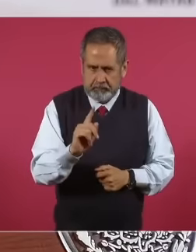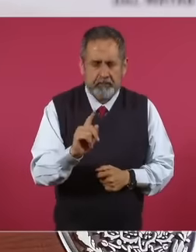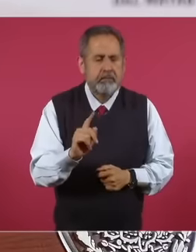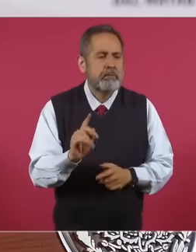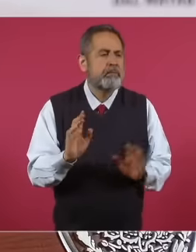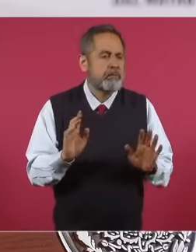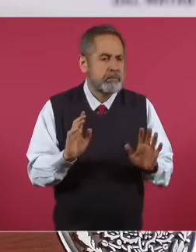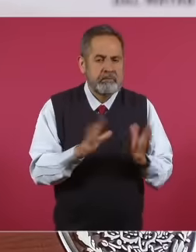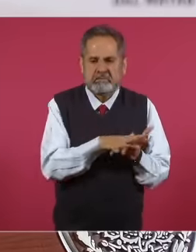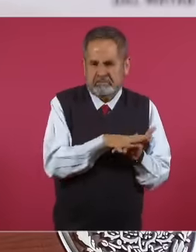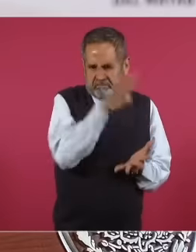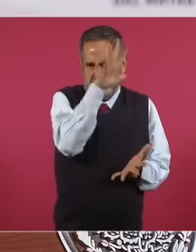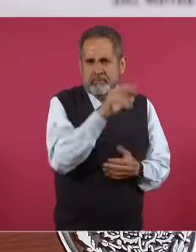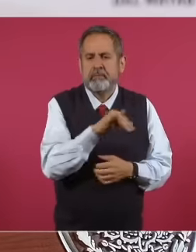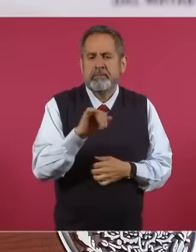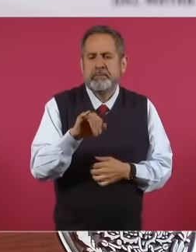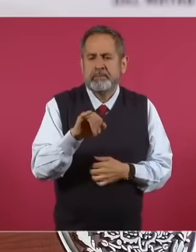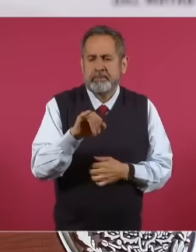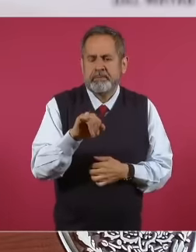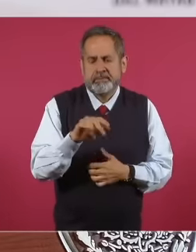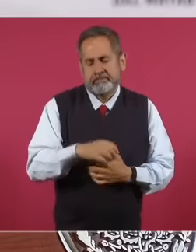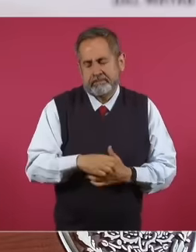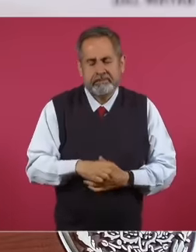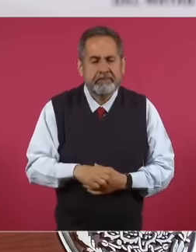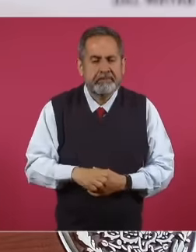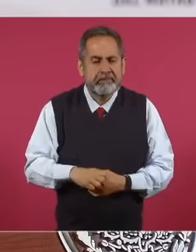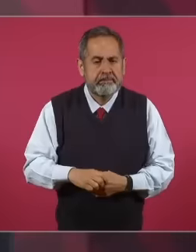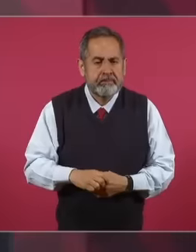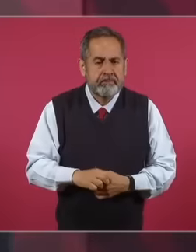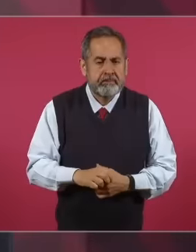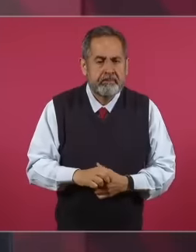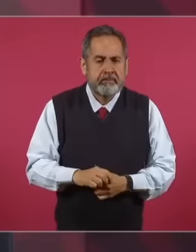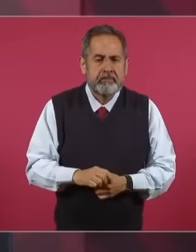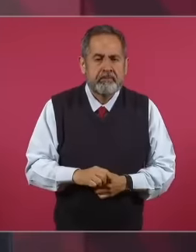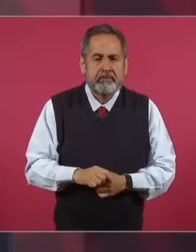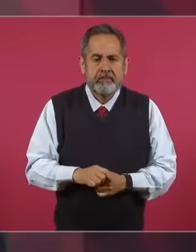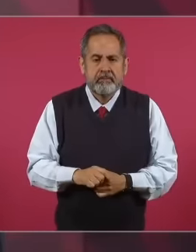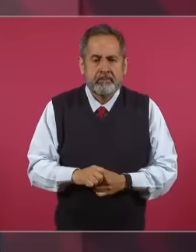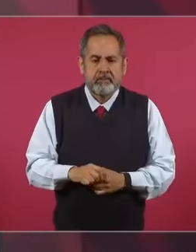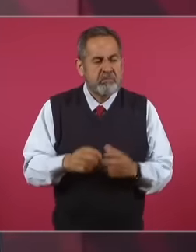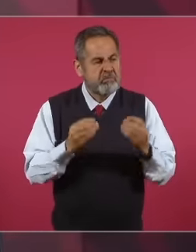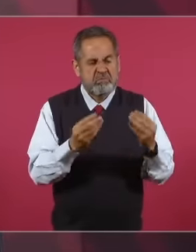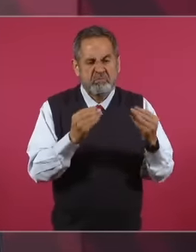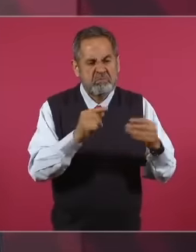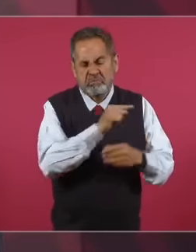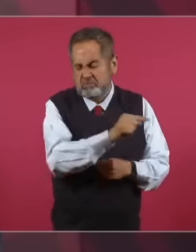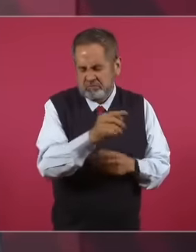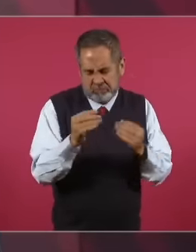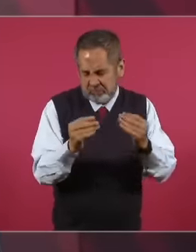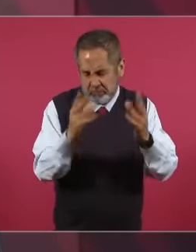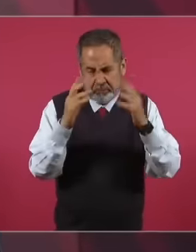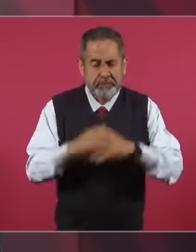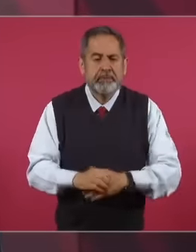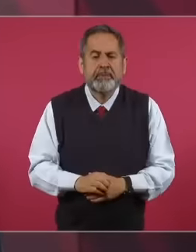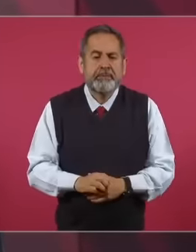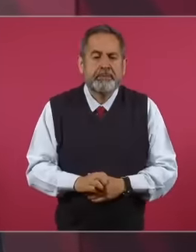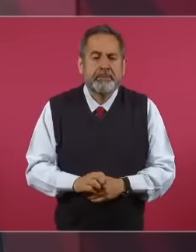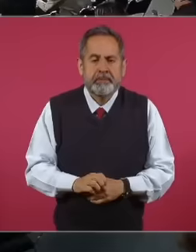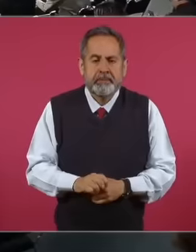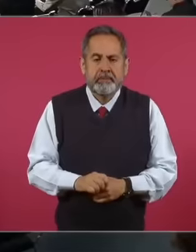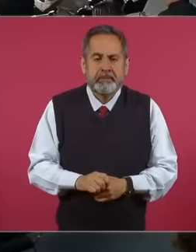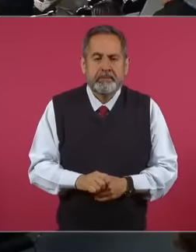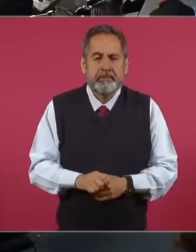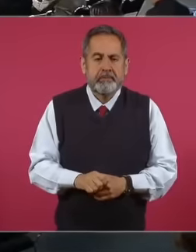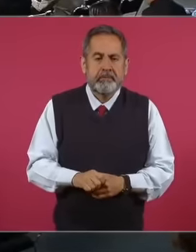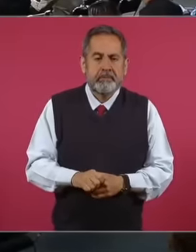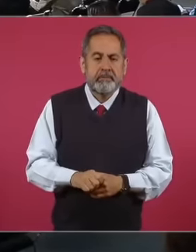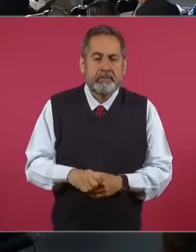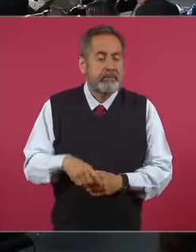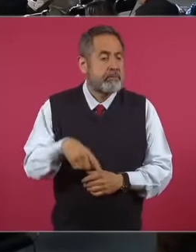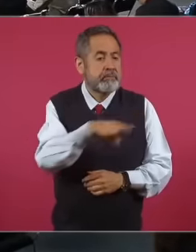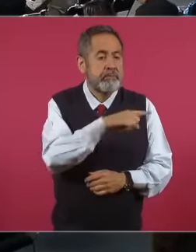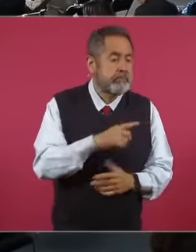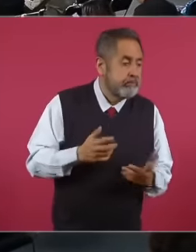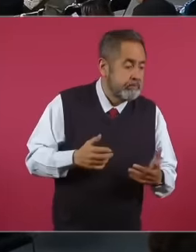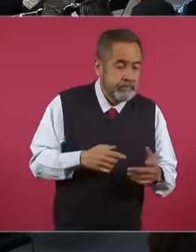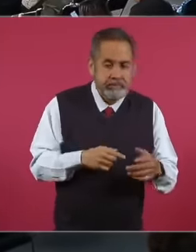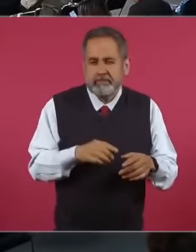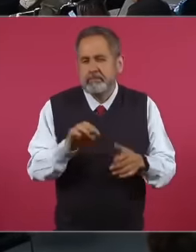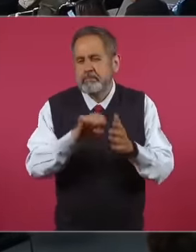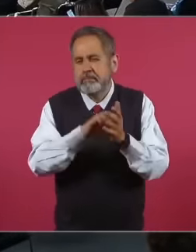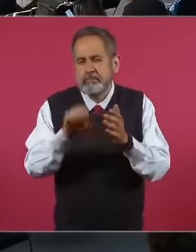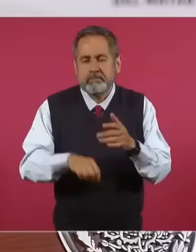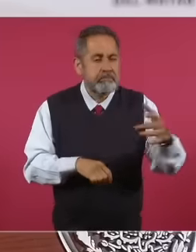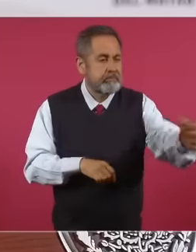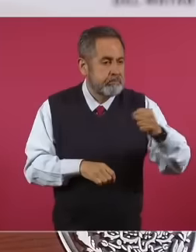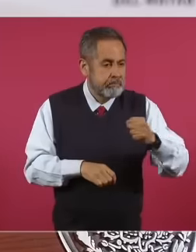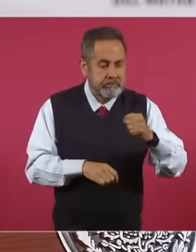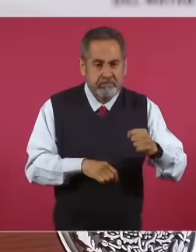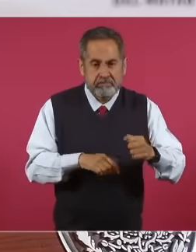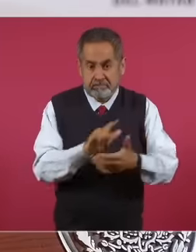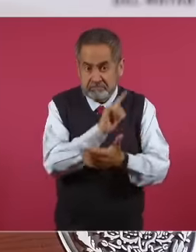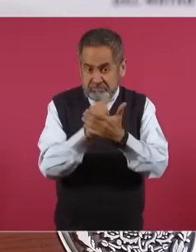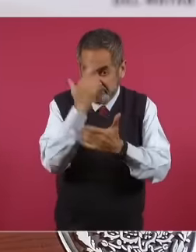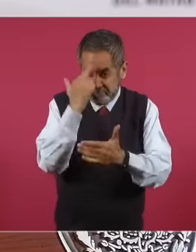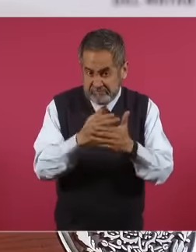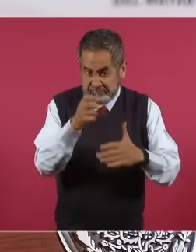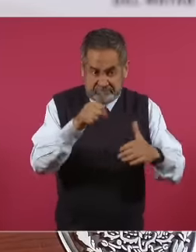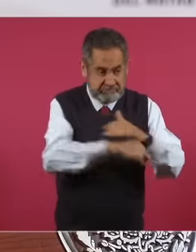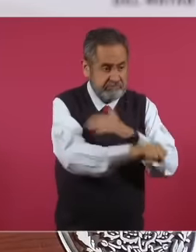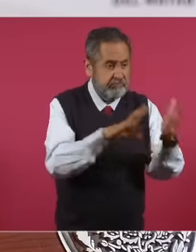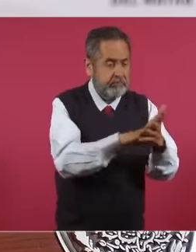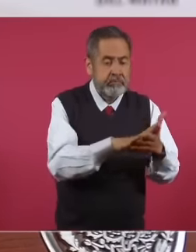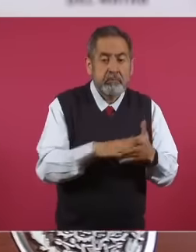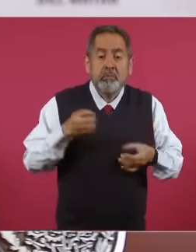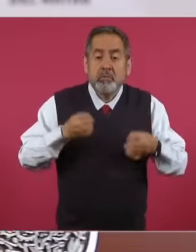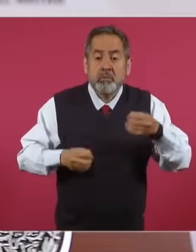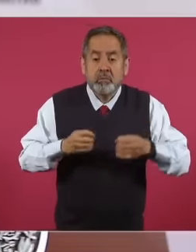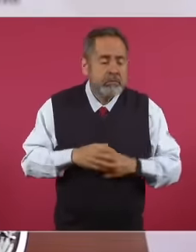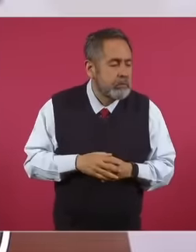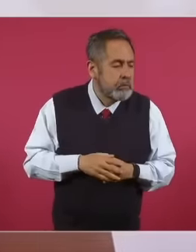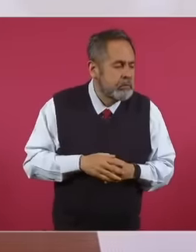many of them who release criminals from both organized crime